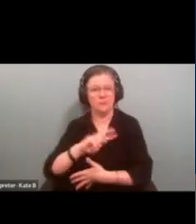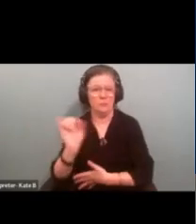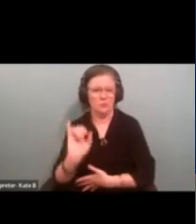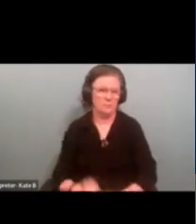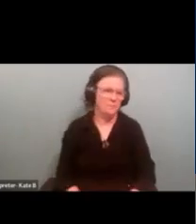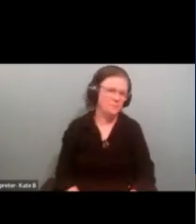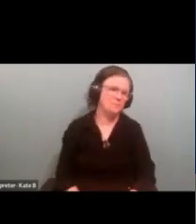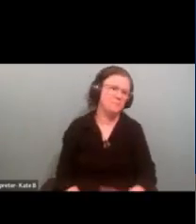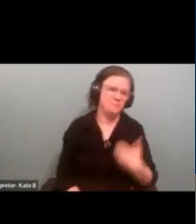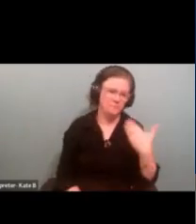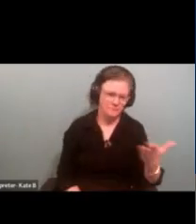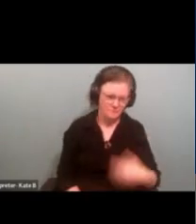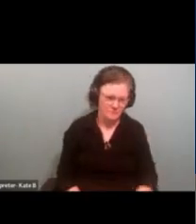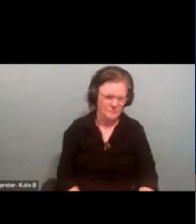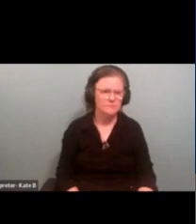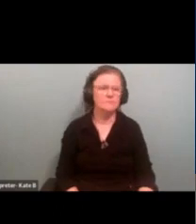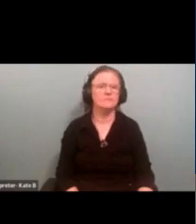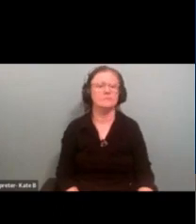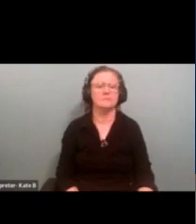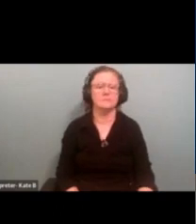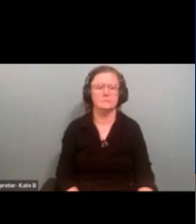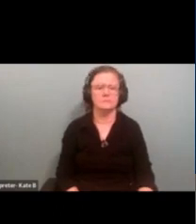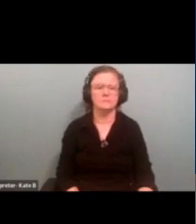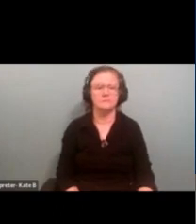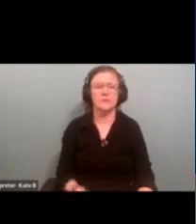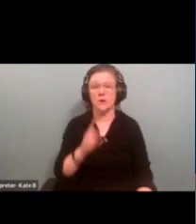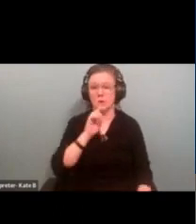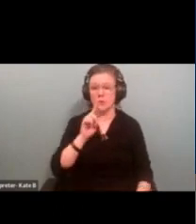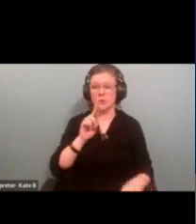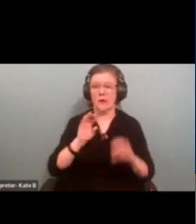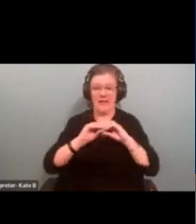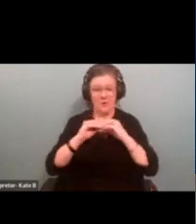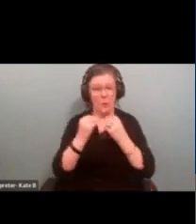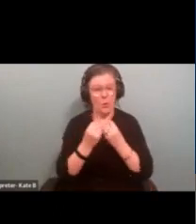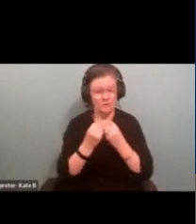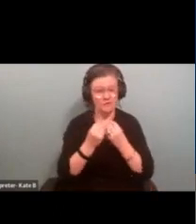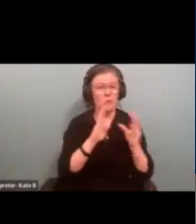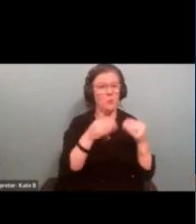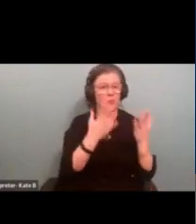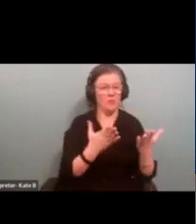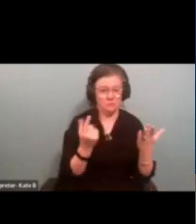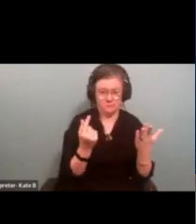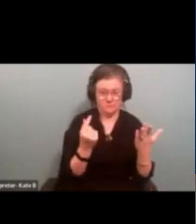so what is wraparound at the organization and provide a lever level wraparound is different